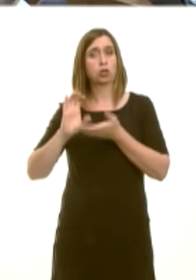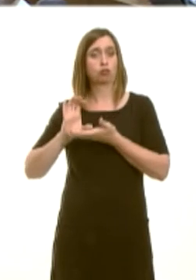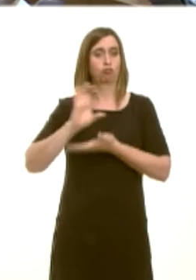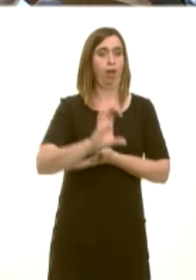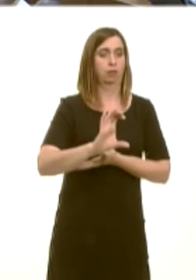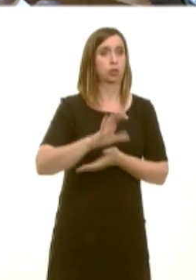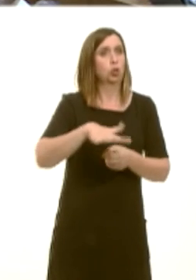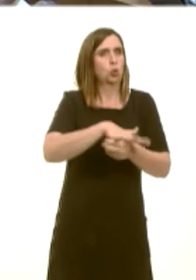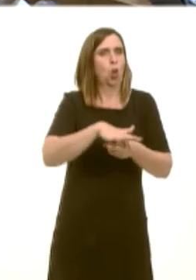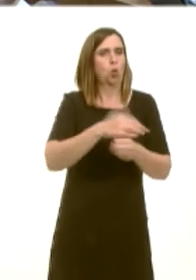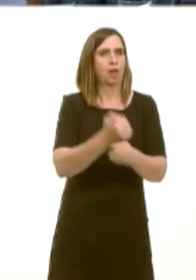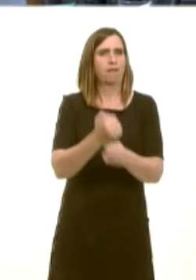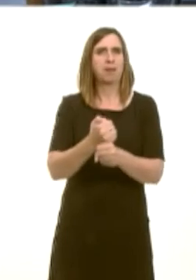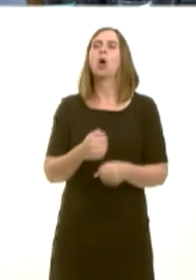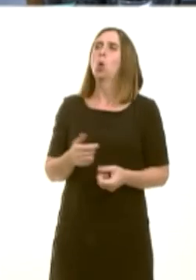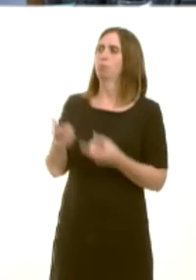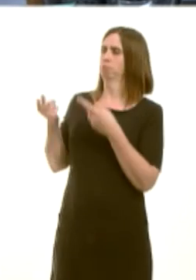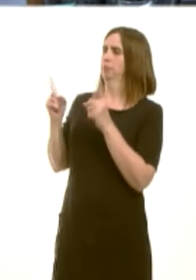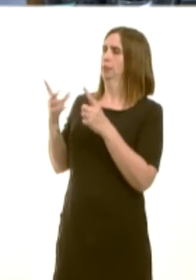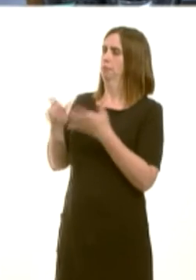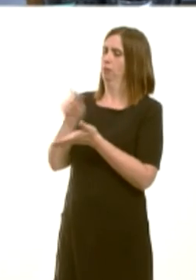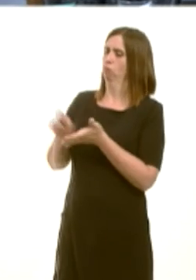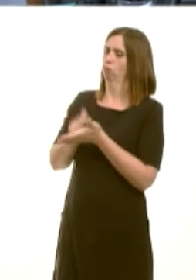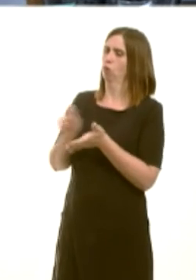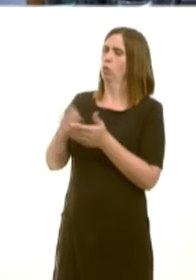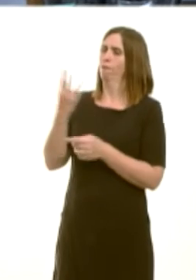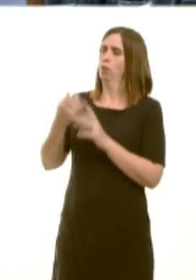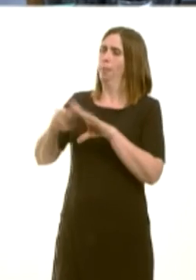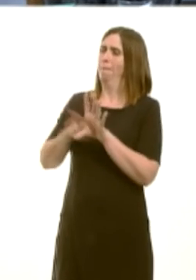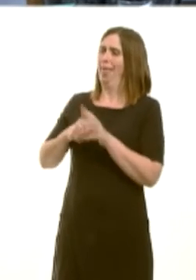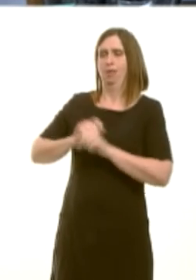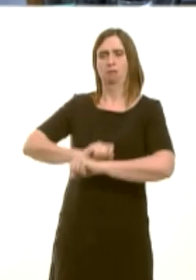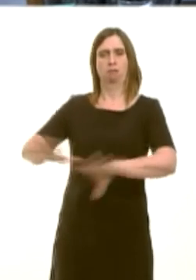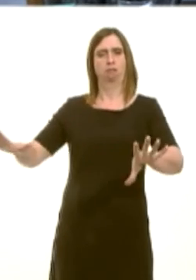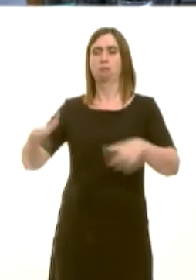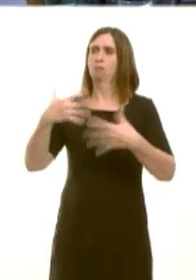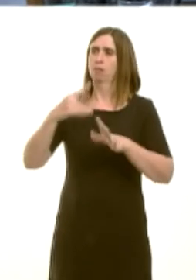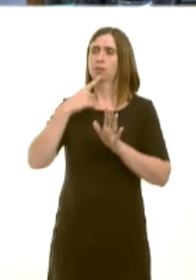Carwyn Jones: The Minister wrote to Members on 14 May announcing a total of just under